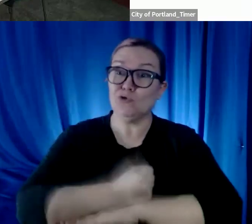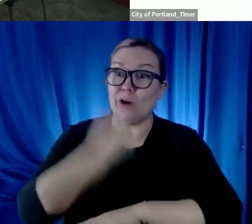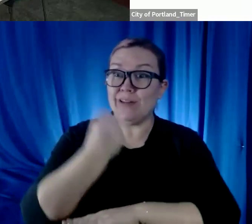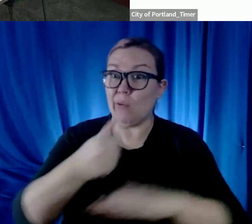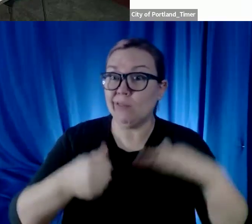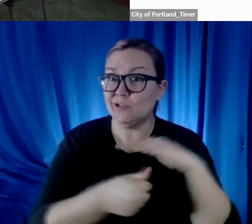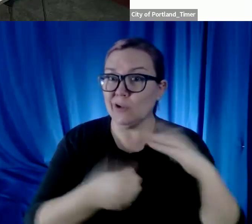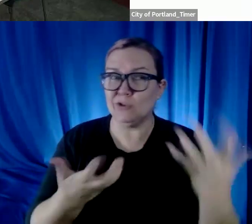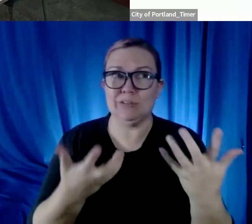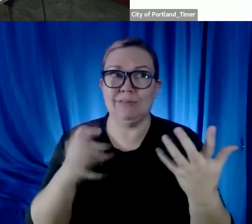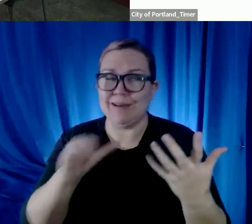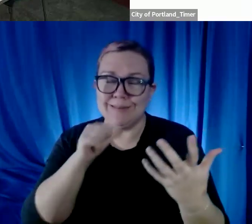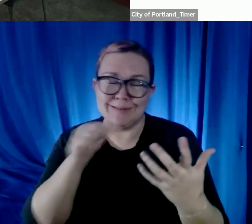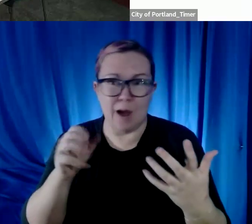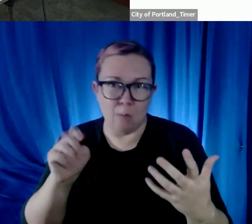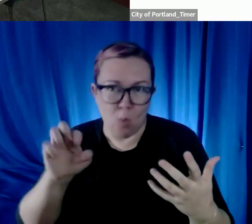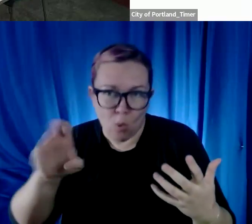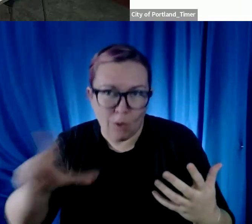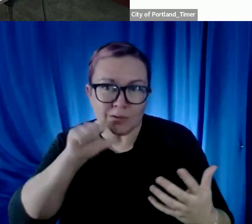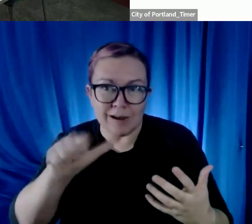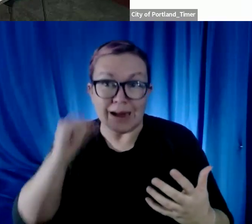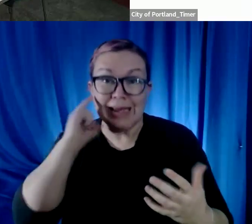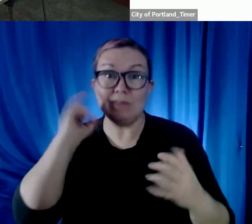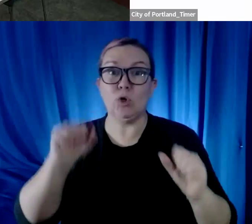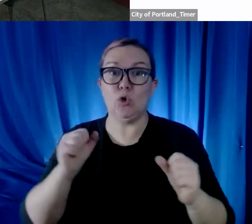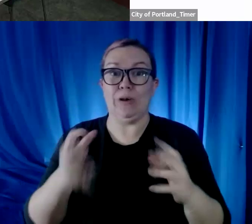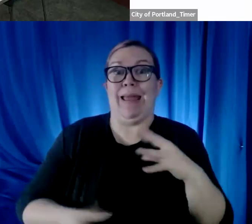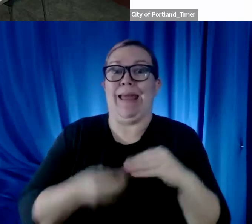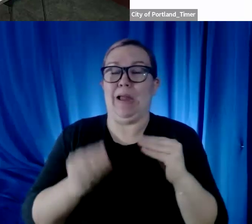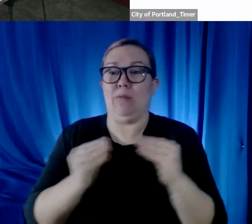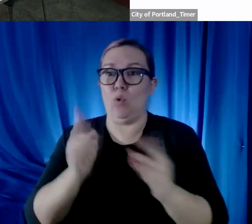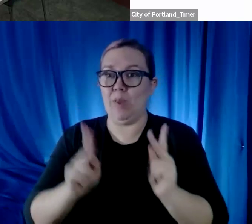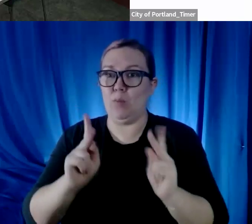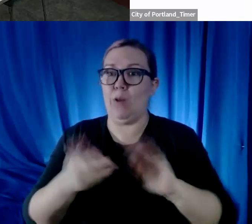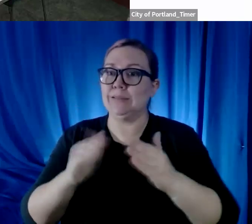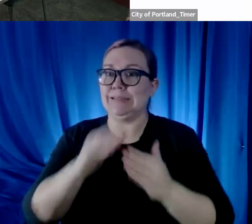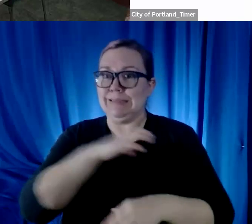If we had the money to multiply city councillors. Give large raises.